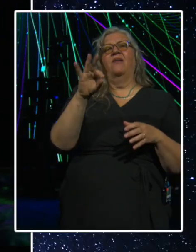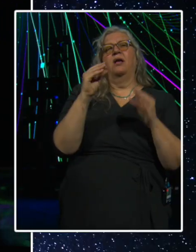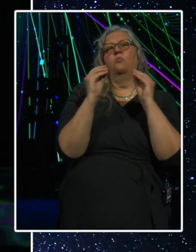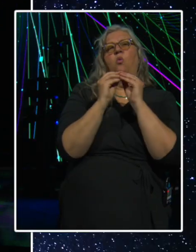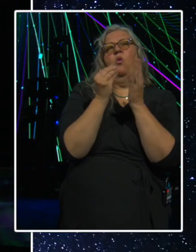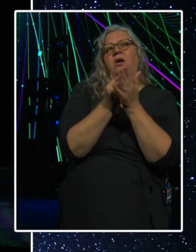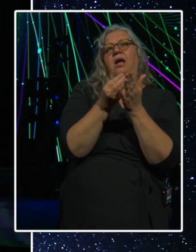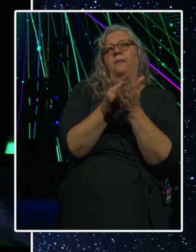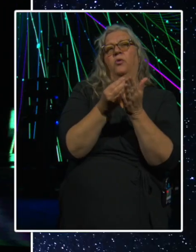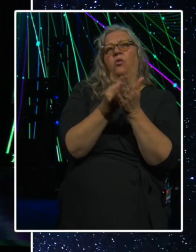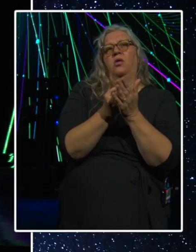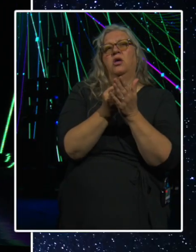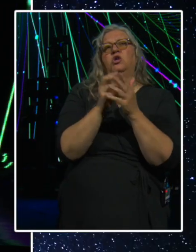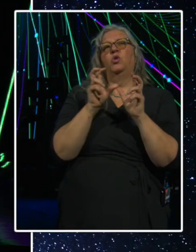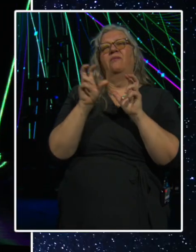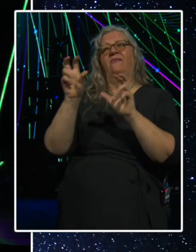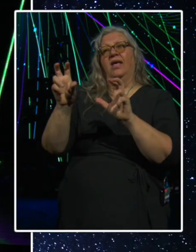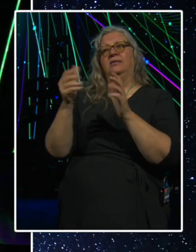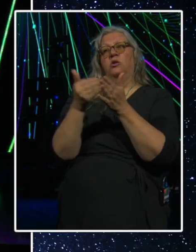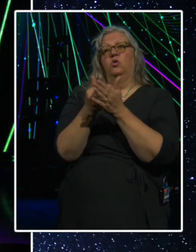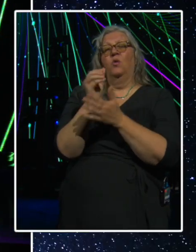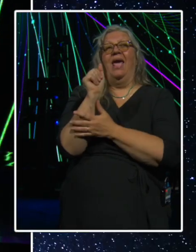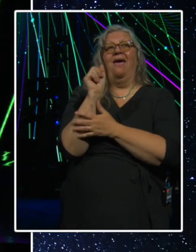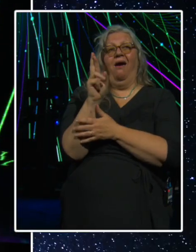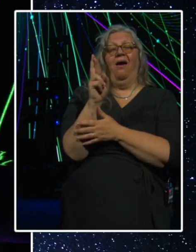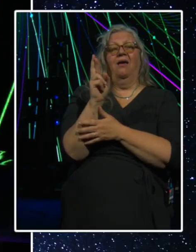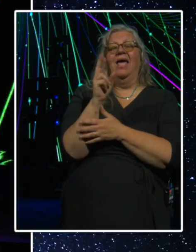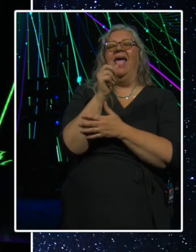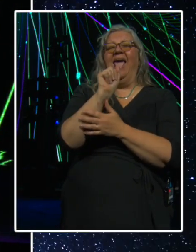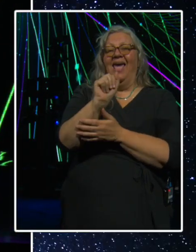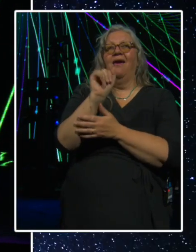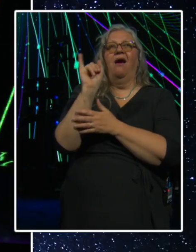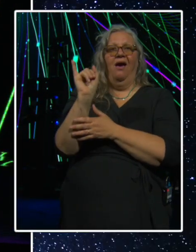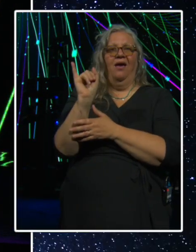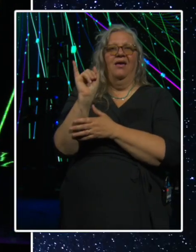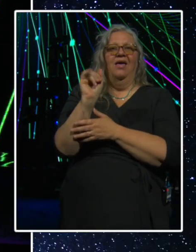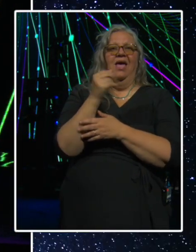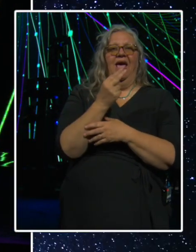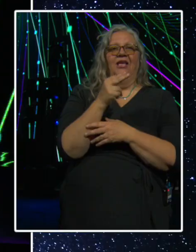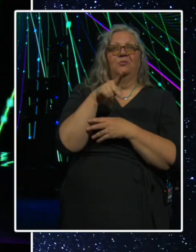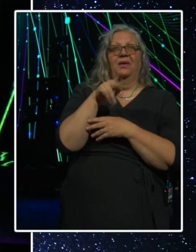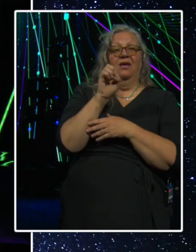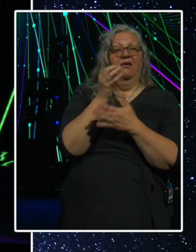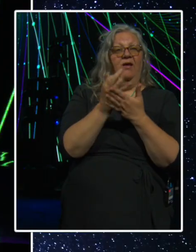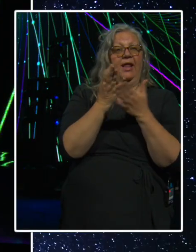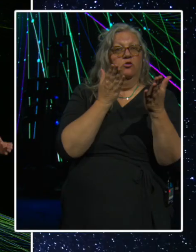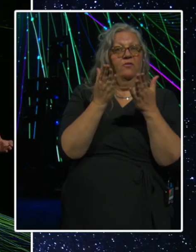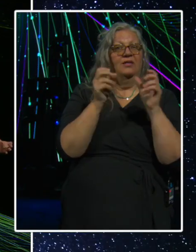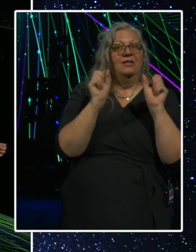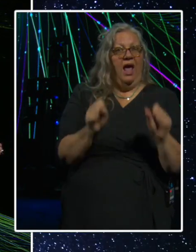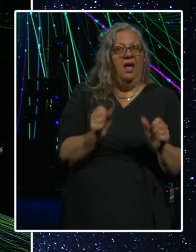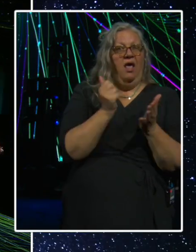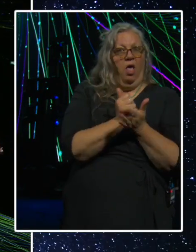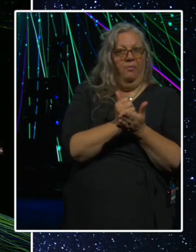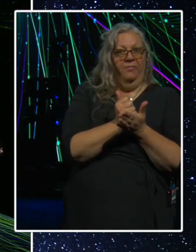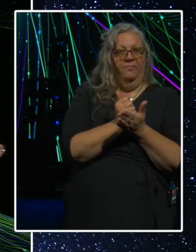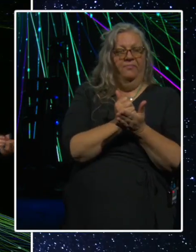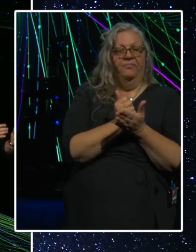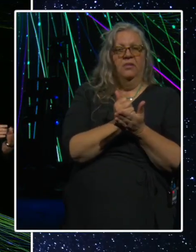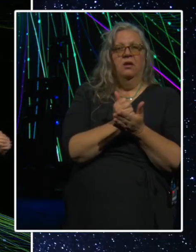I need to find more capital to invest in new AI initiatives. HPE financial services can help.